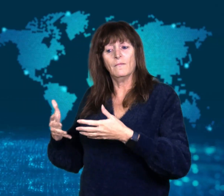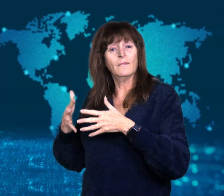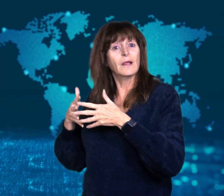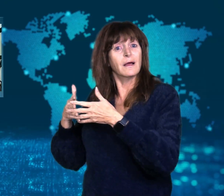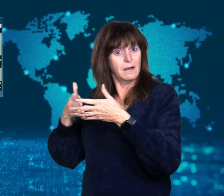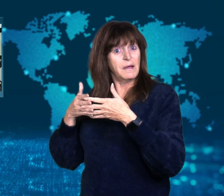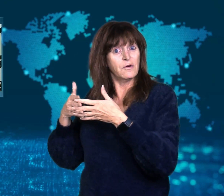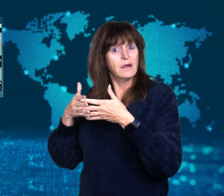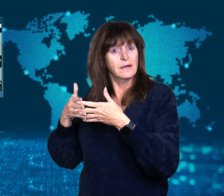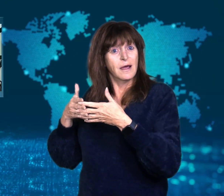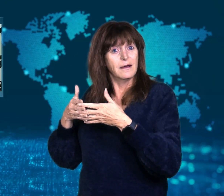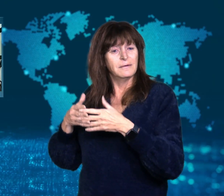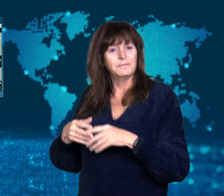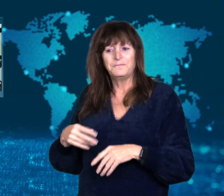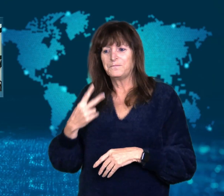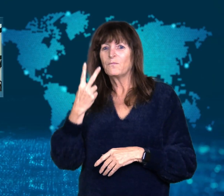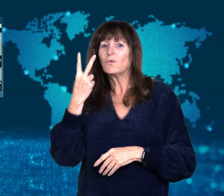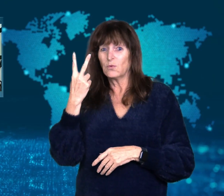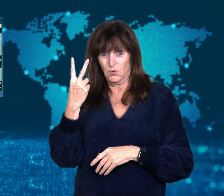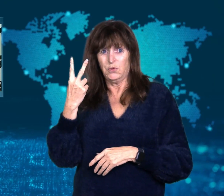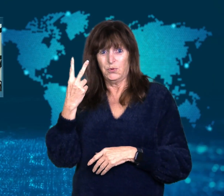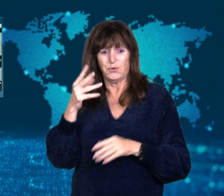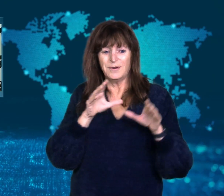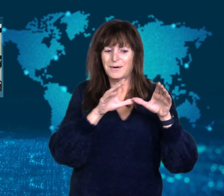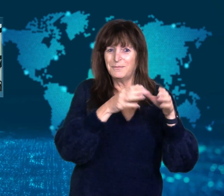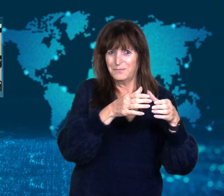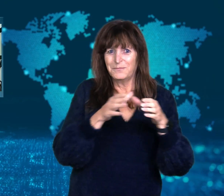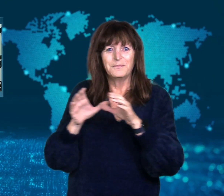[Georgia]: In the United States,